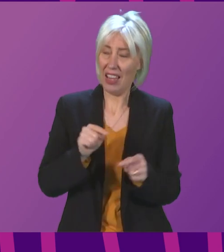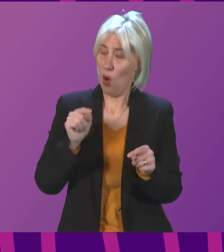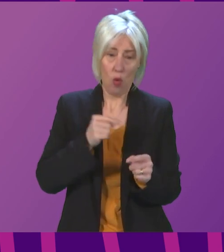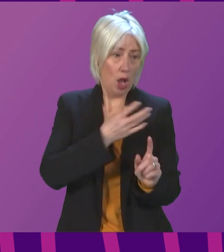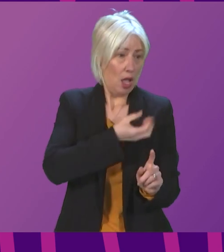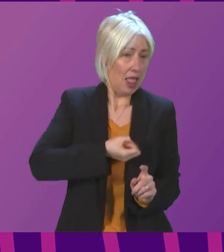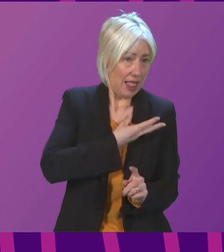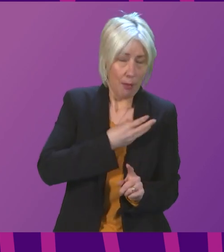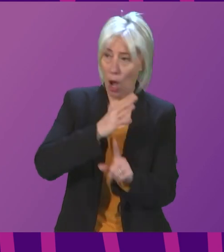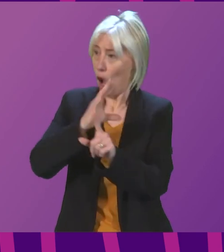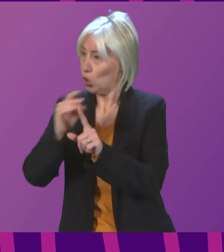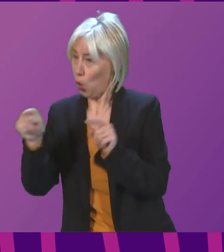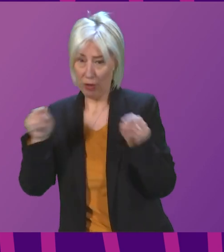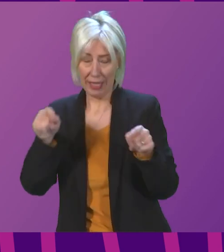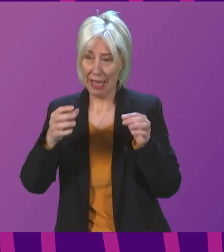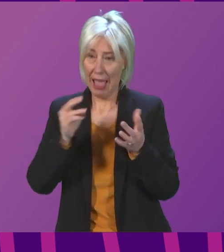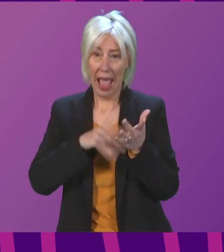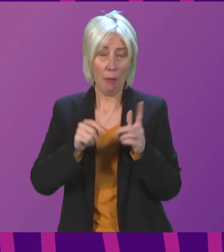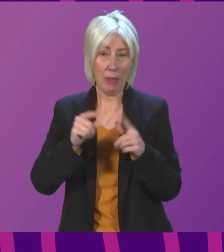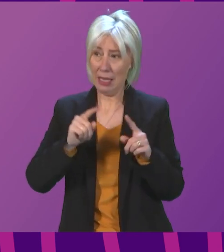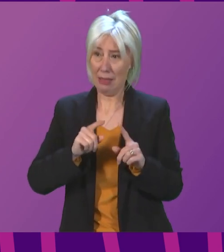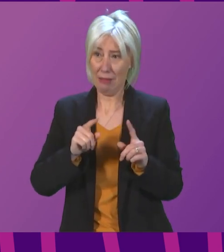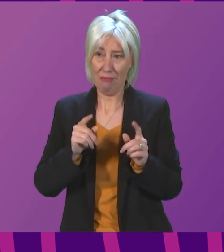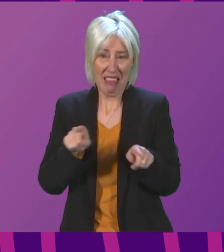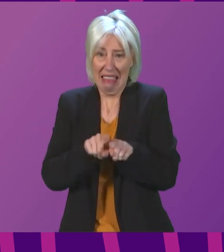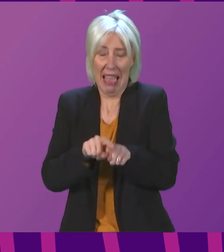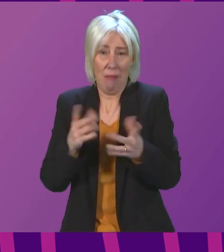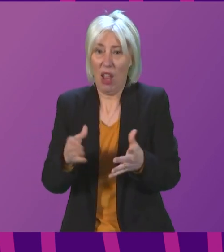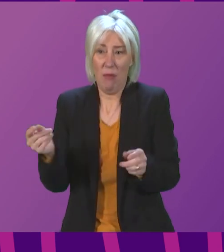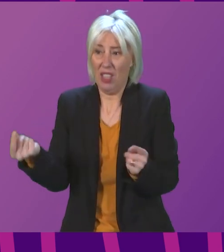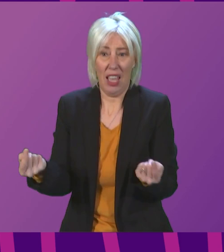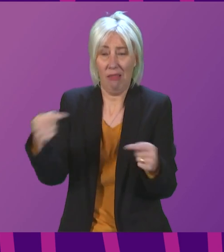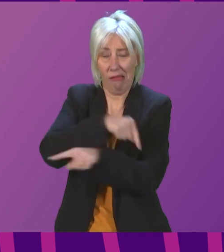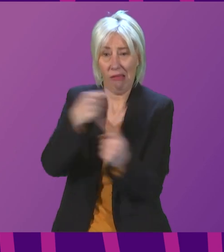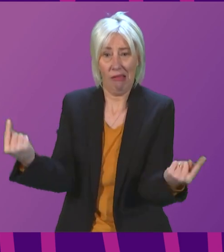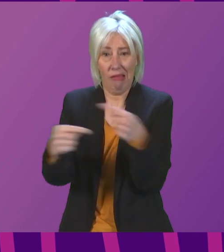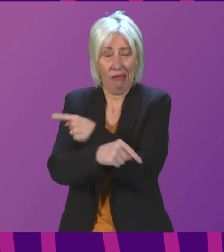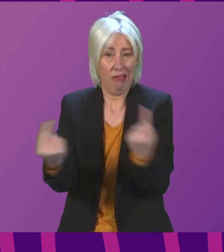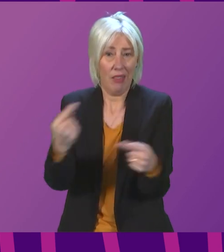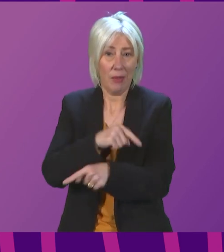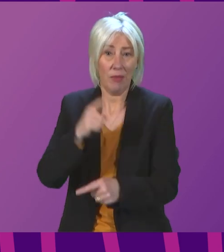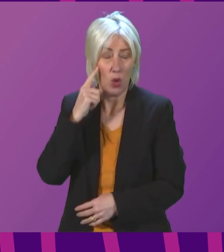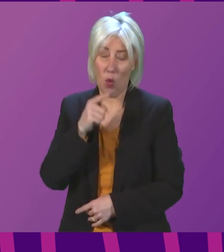When it comes to brass necks, I think that Mr Sarwar will be polishing his for the rest